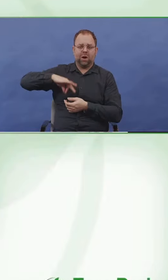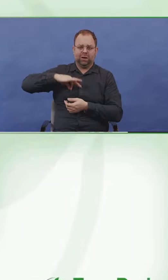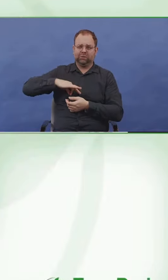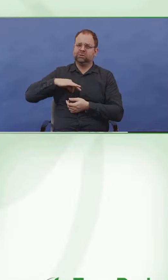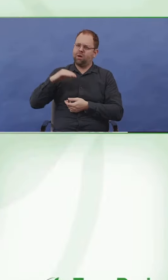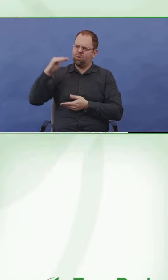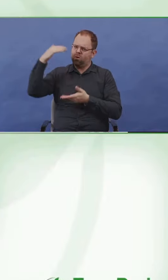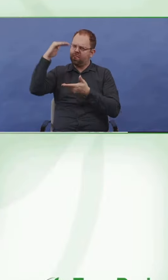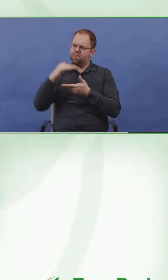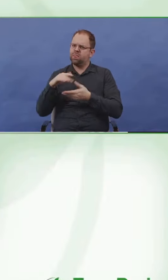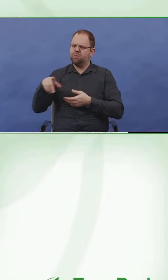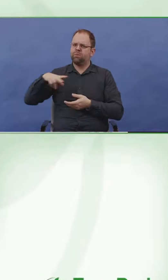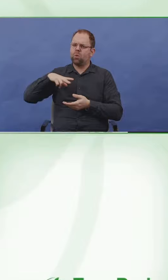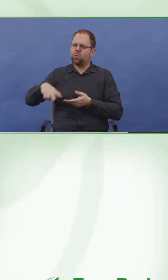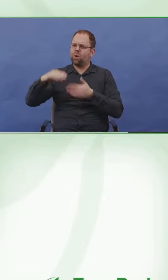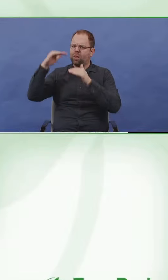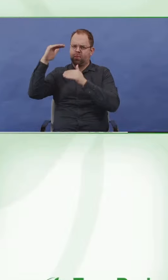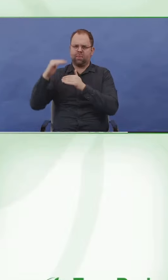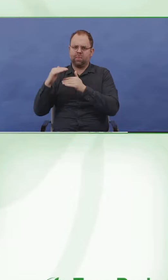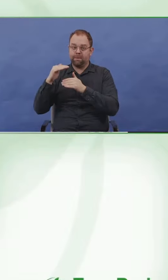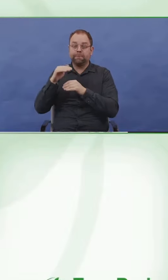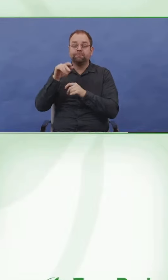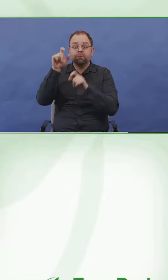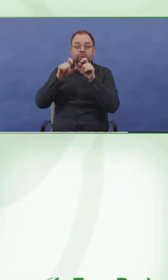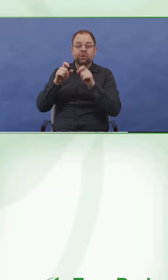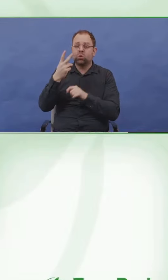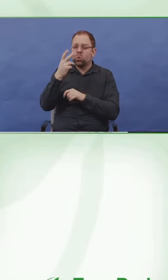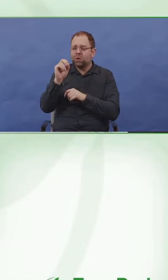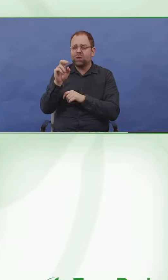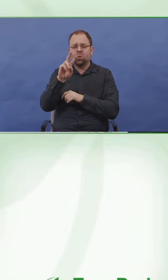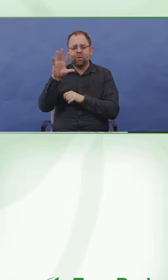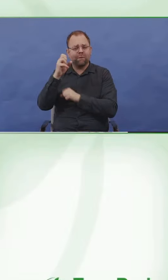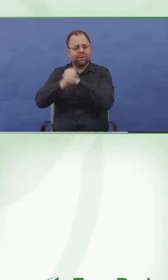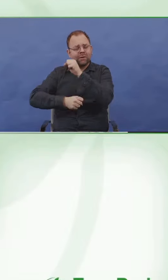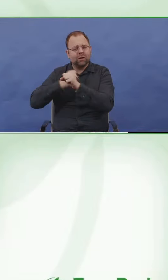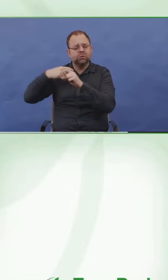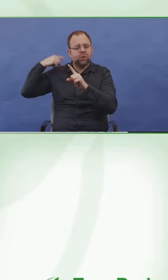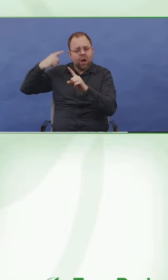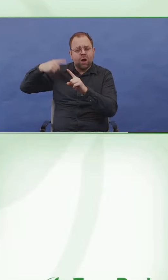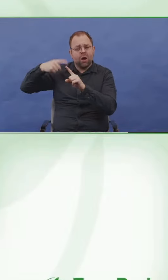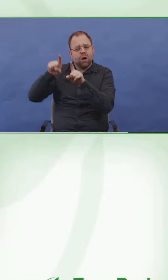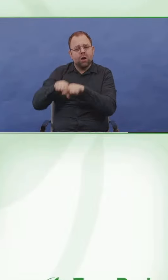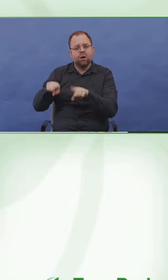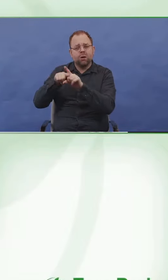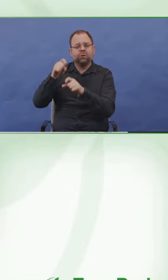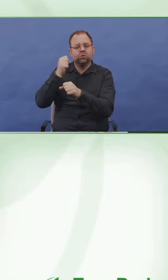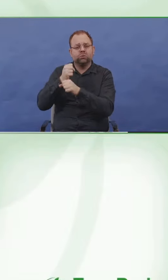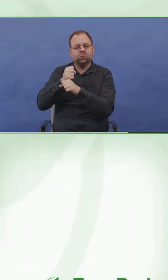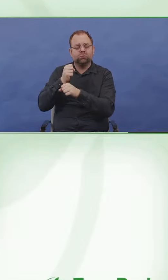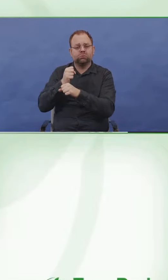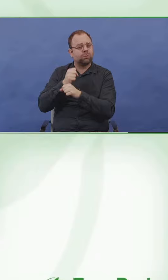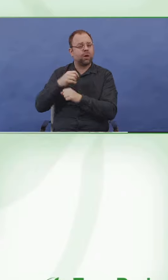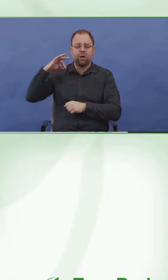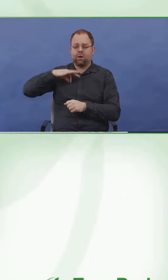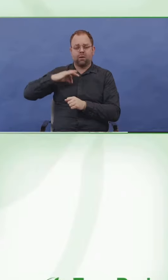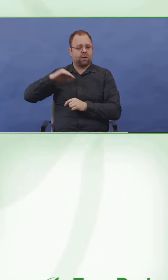And when I use the term care, you can replace it with community support as much as you want. Now what is the disability inclusion?